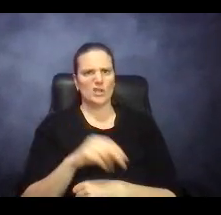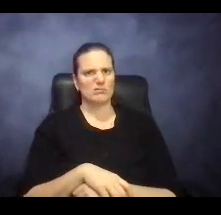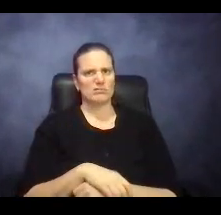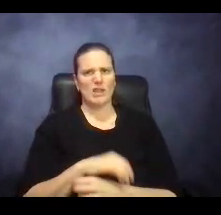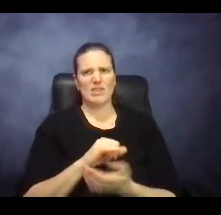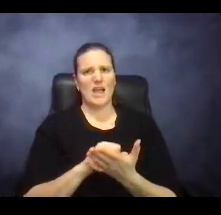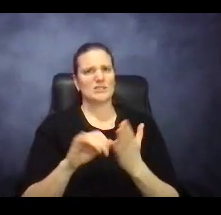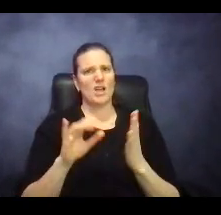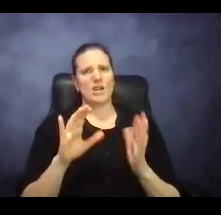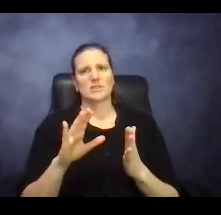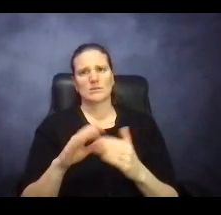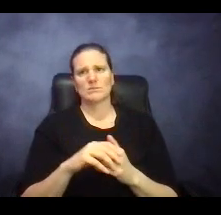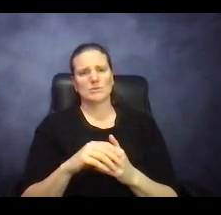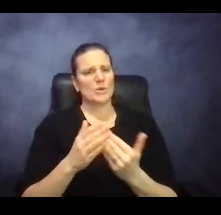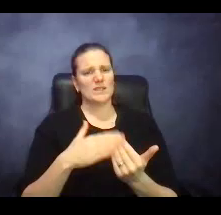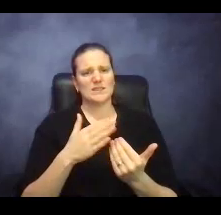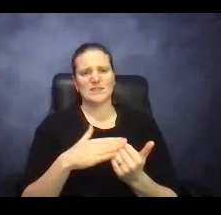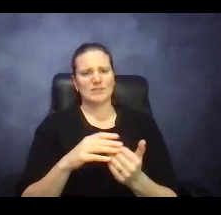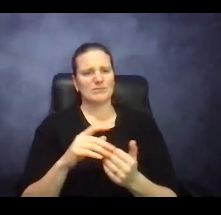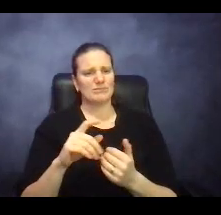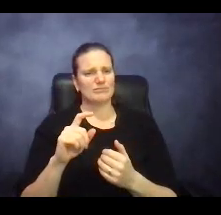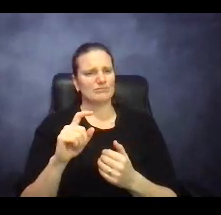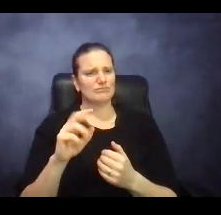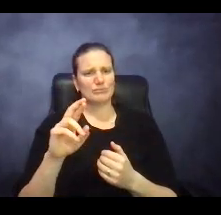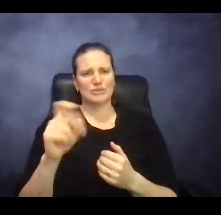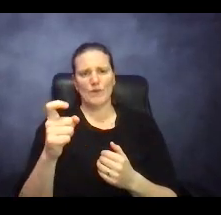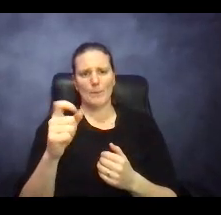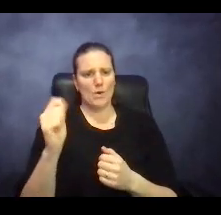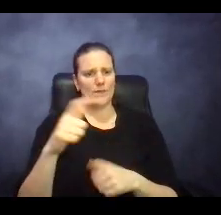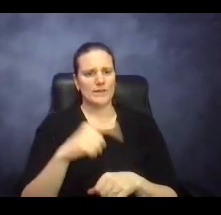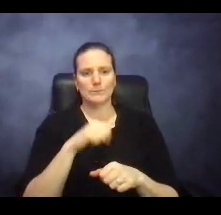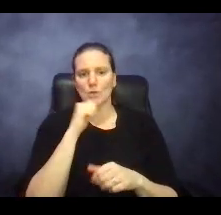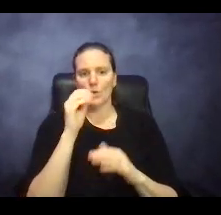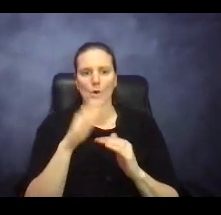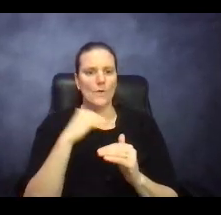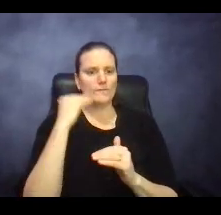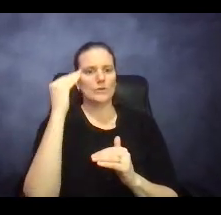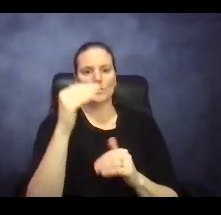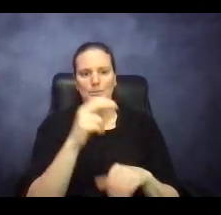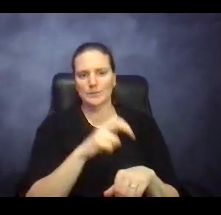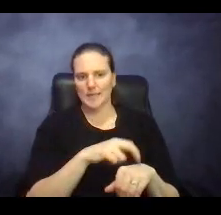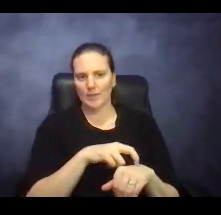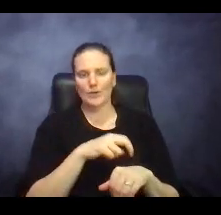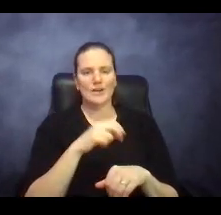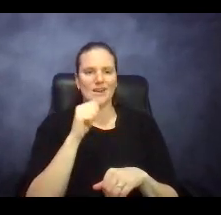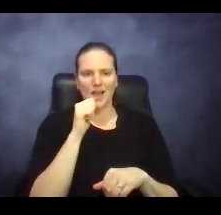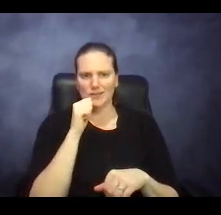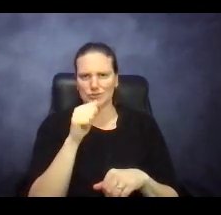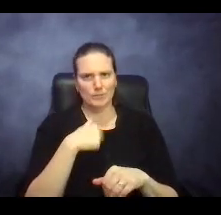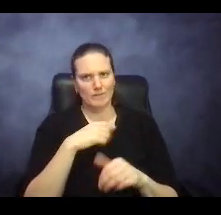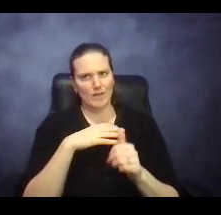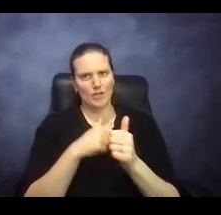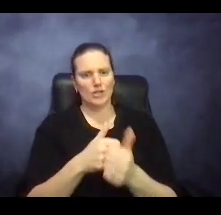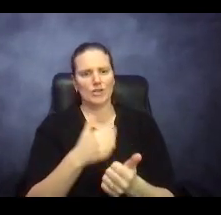It's so easy. I I prescribe it all the time. Just make sure you don't overdo nuts and potatoes on the whole 30 and you should be good, but you can go to whole thirty.com.